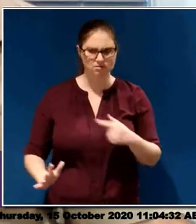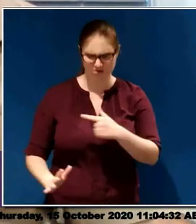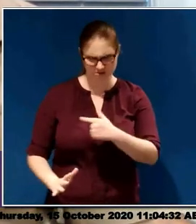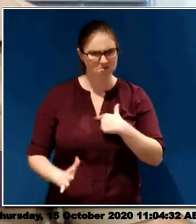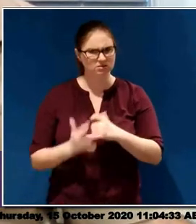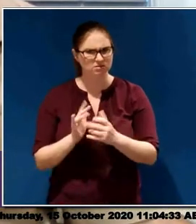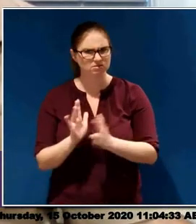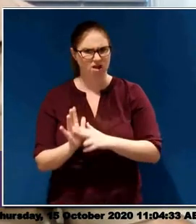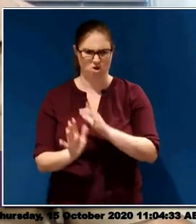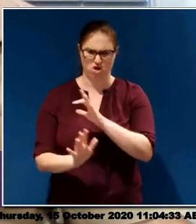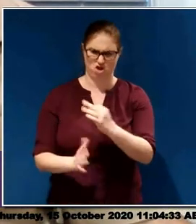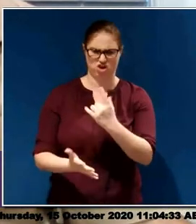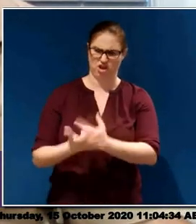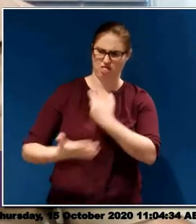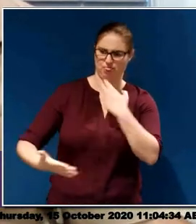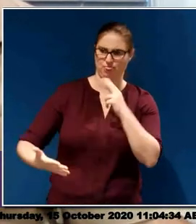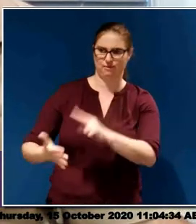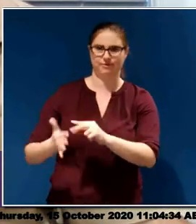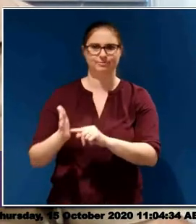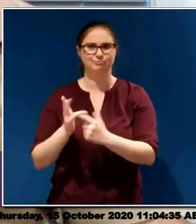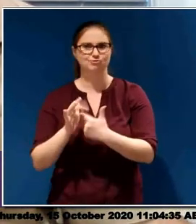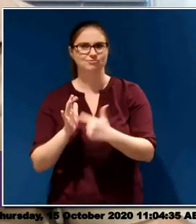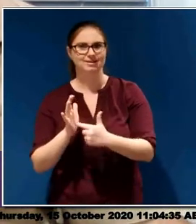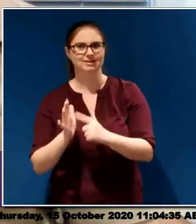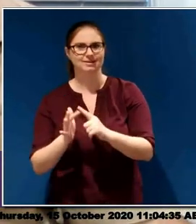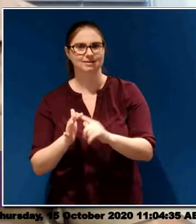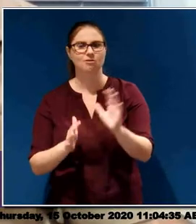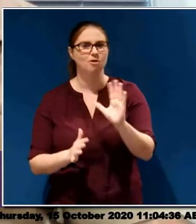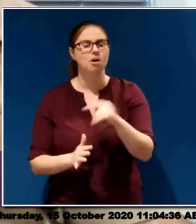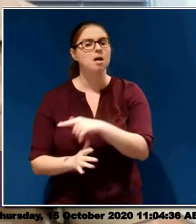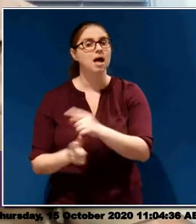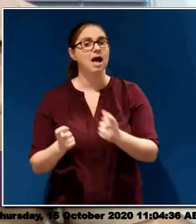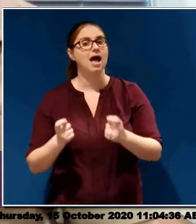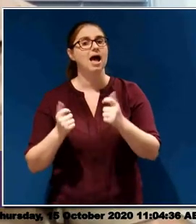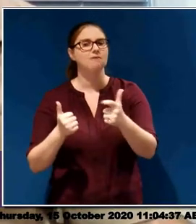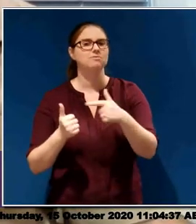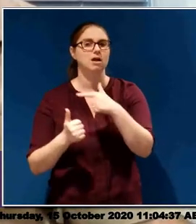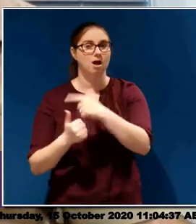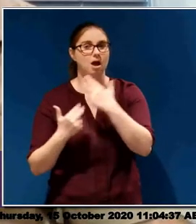I mean, after the play he did go outside and have a meltdown, but he did it,